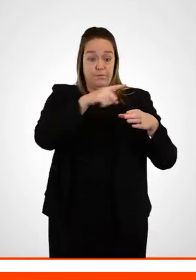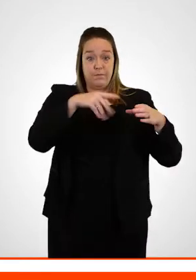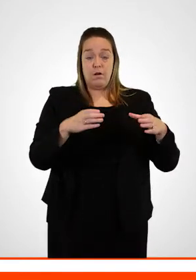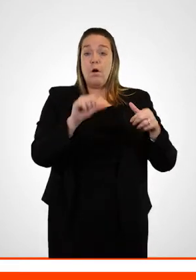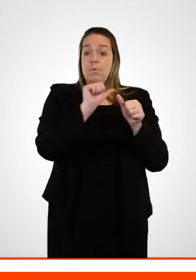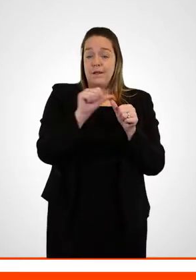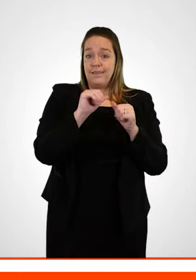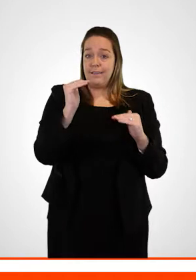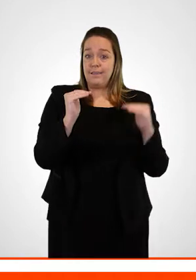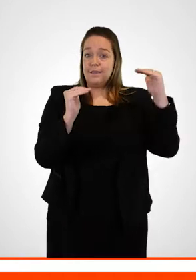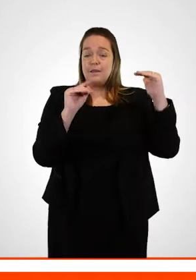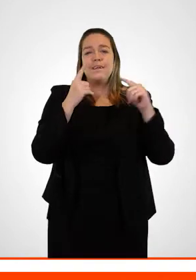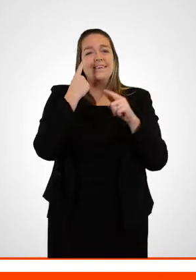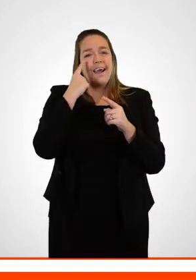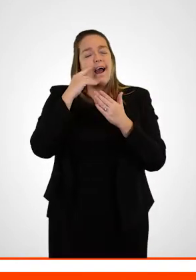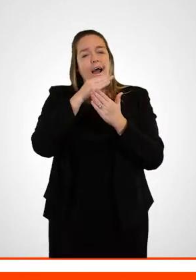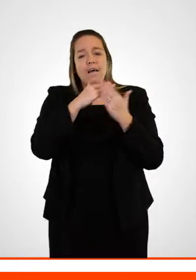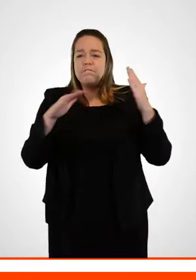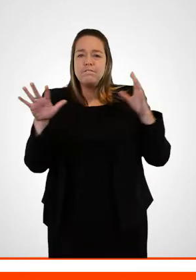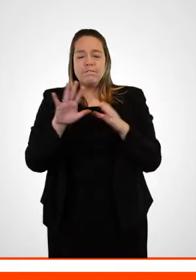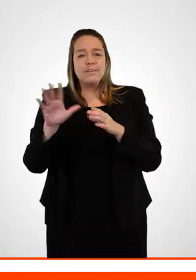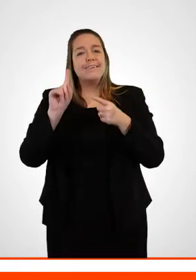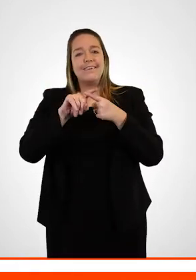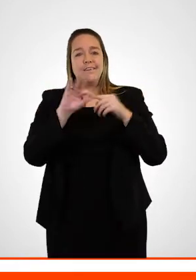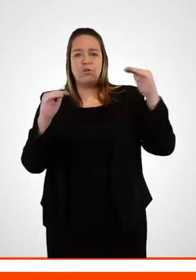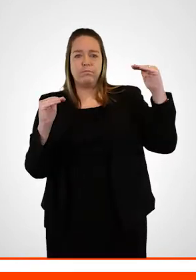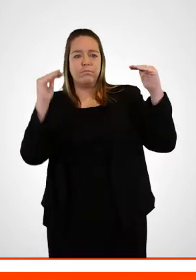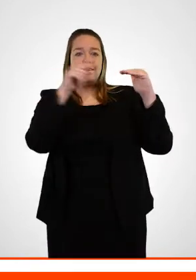but we still see about half the children not performing at the average for the test.